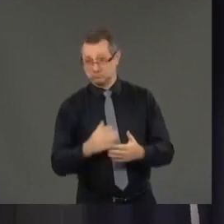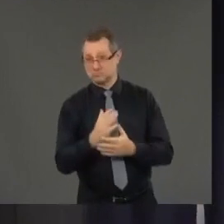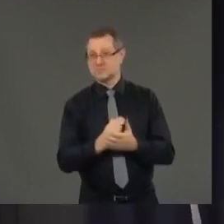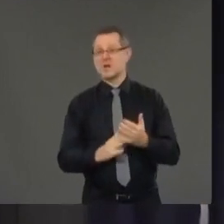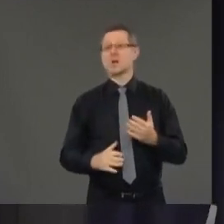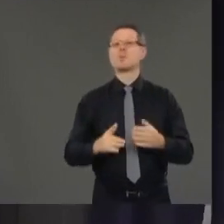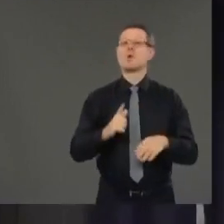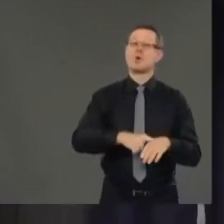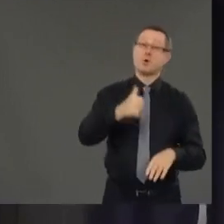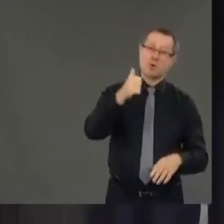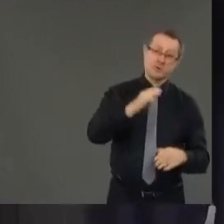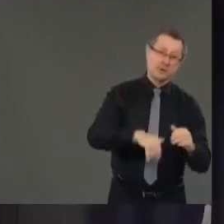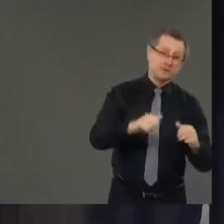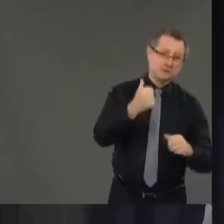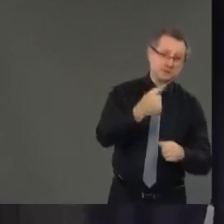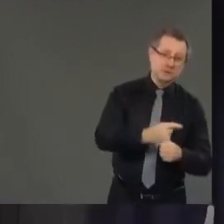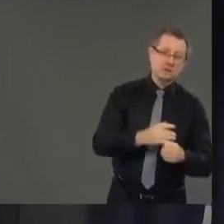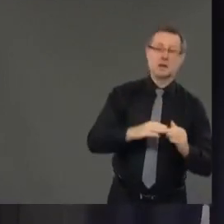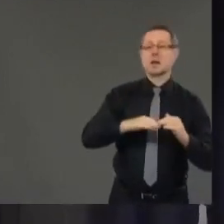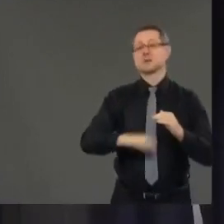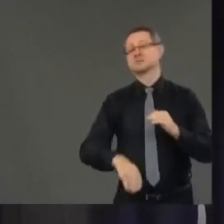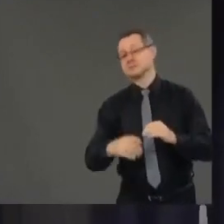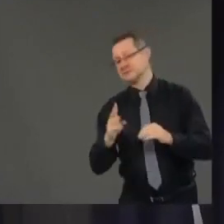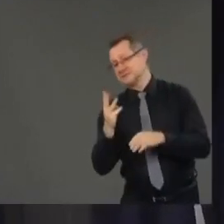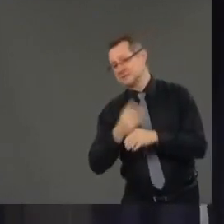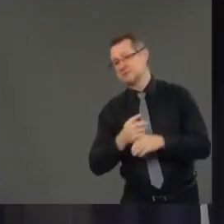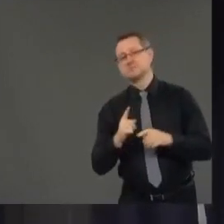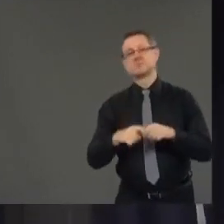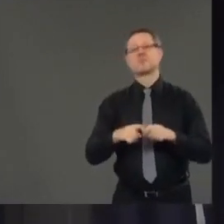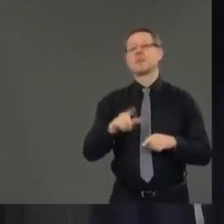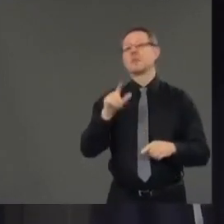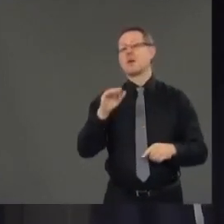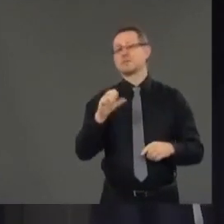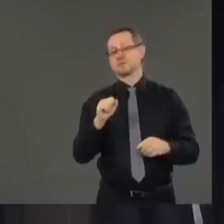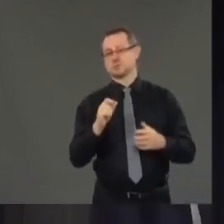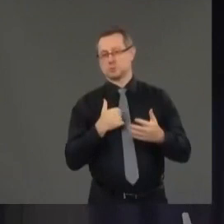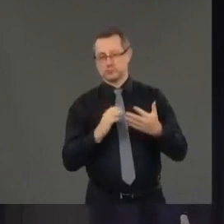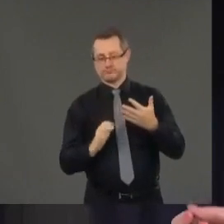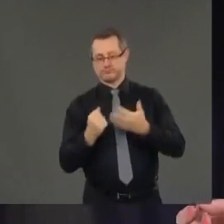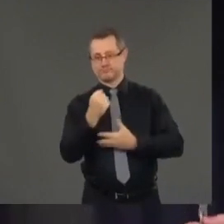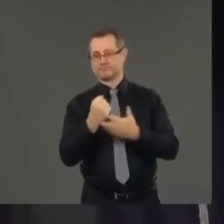SIX TO TEN DAYS AVERAGE DELAYS. SOMETIMES, YOU'LL HAVE LONGER THAT.